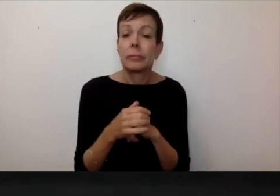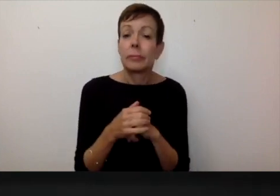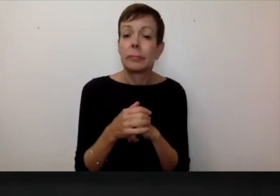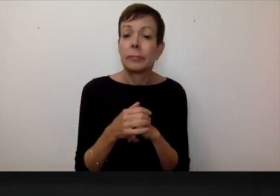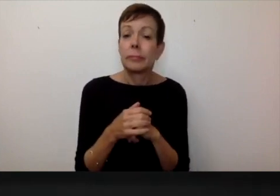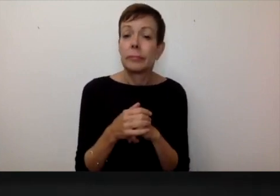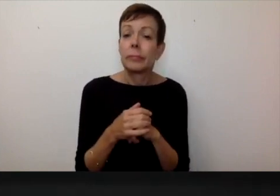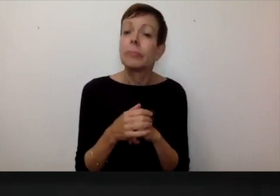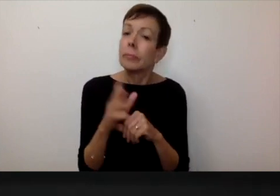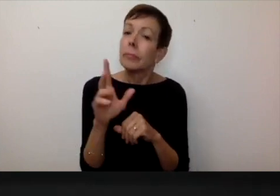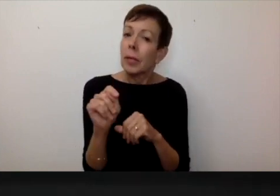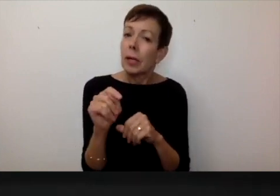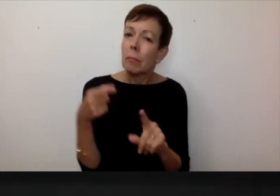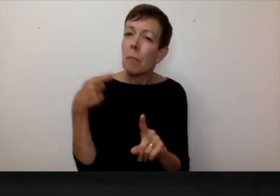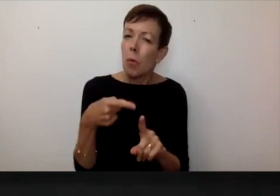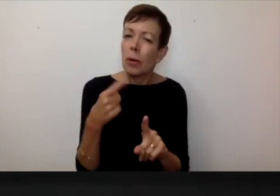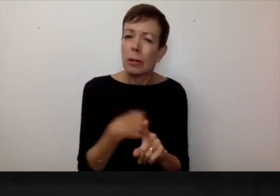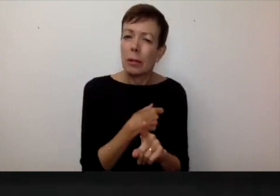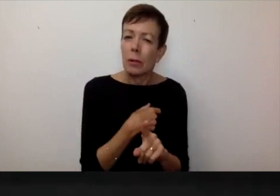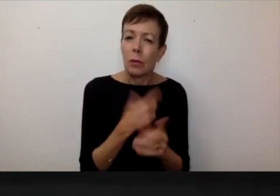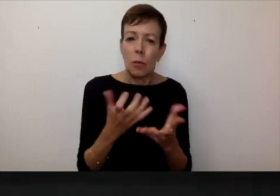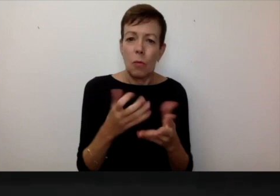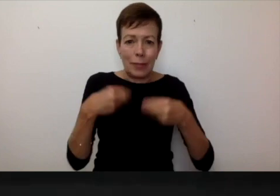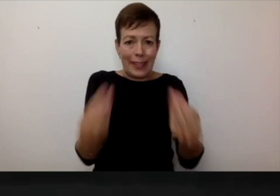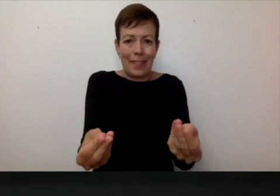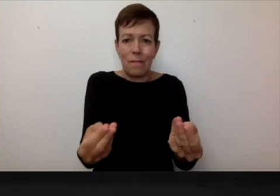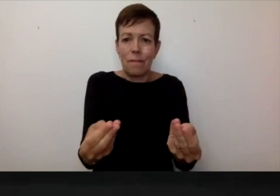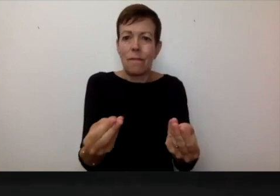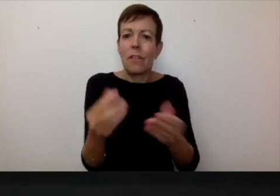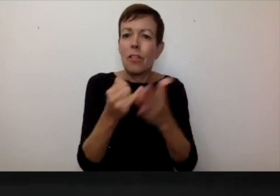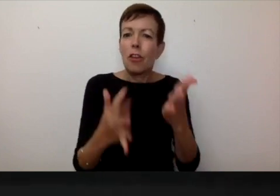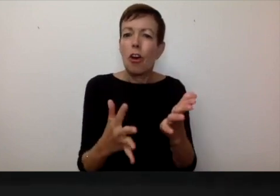doing our best to give artists voice whether it's through art slide city